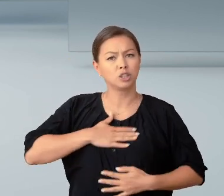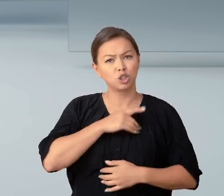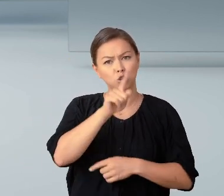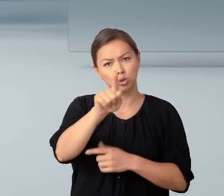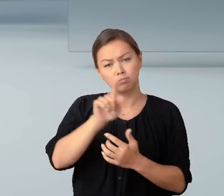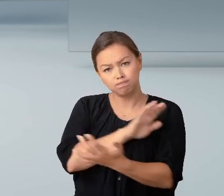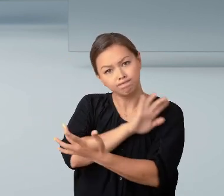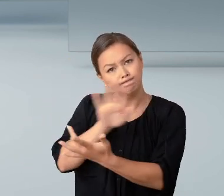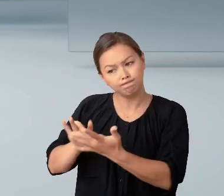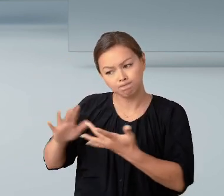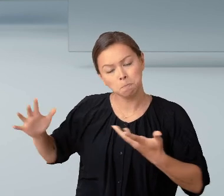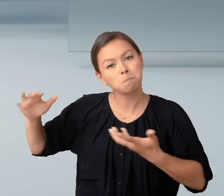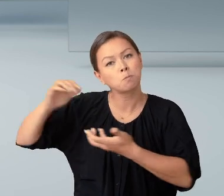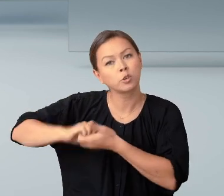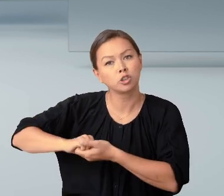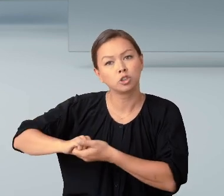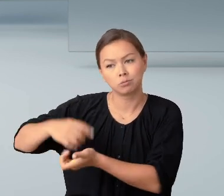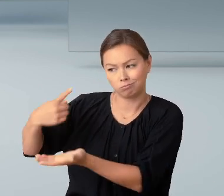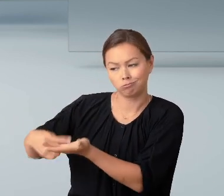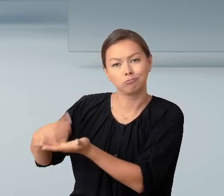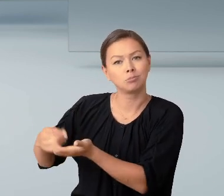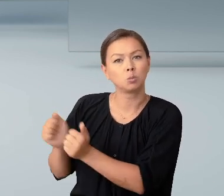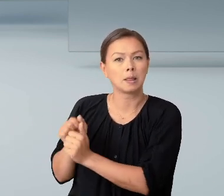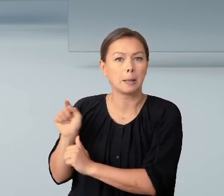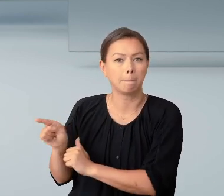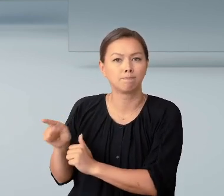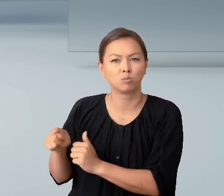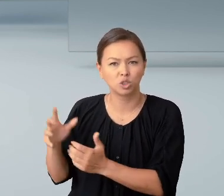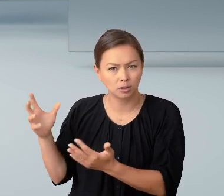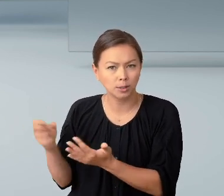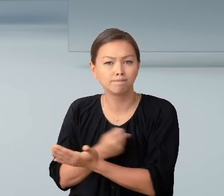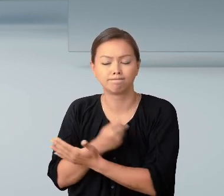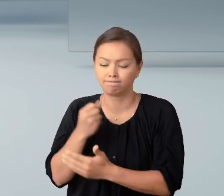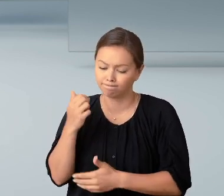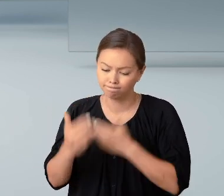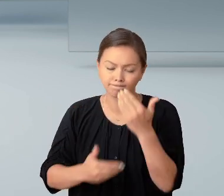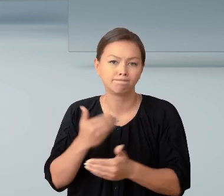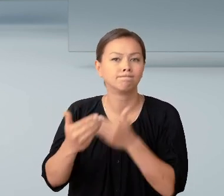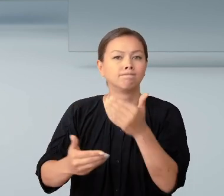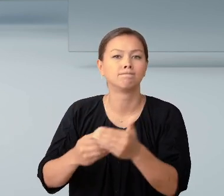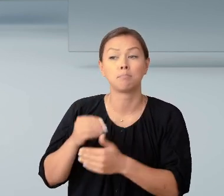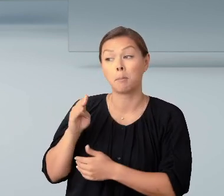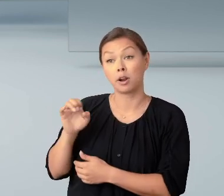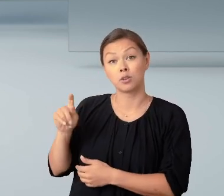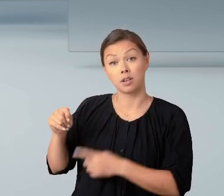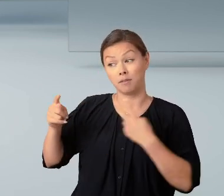contact, get on this process. And, you know, we at Microsoft